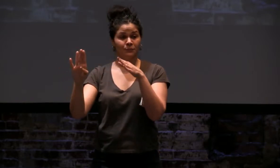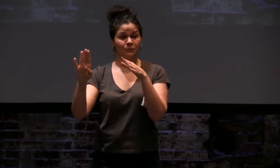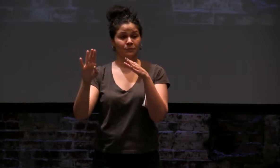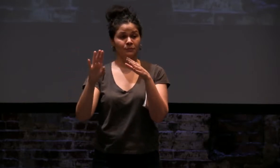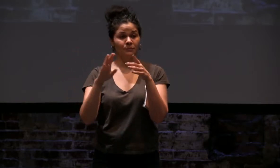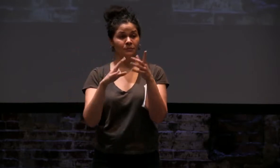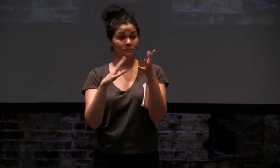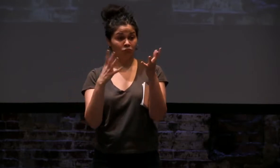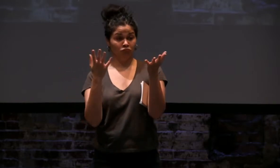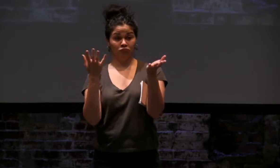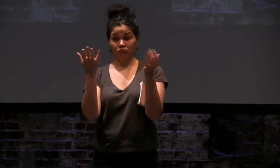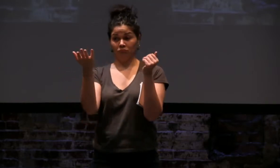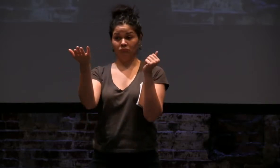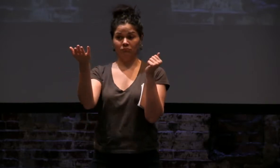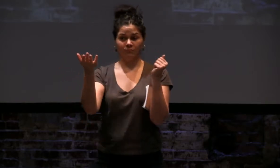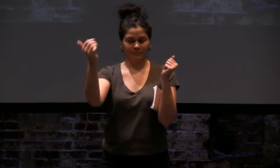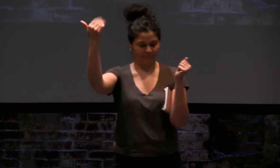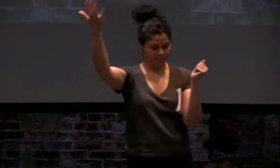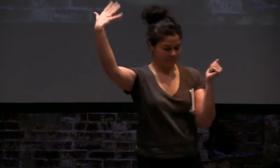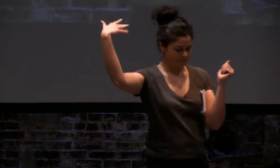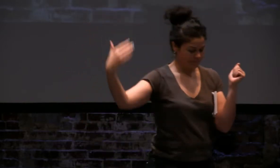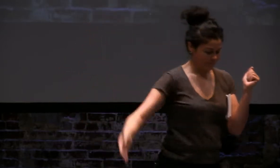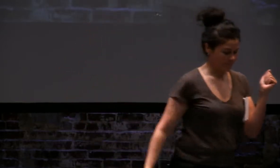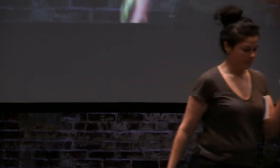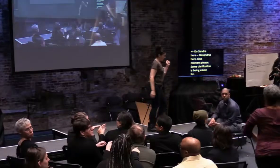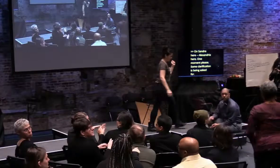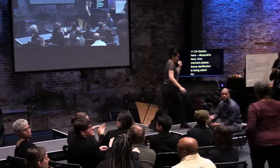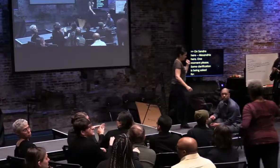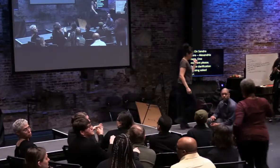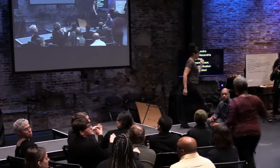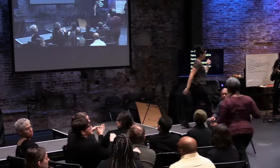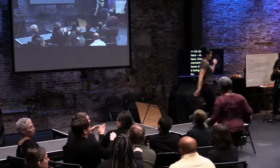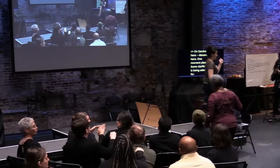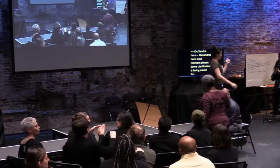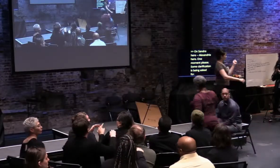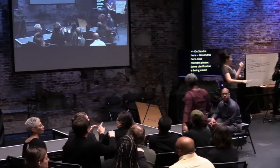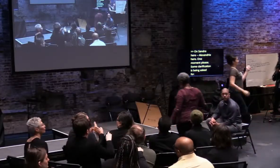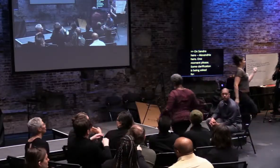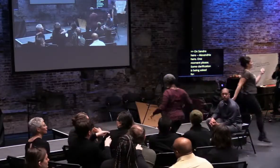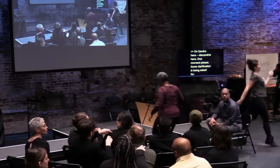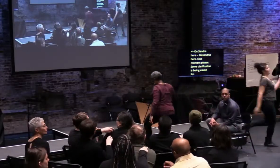Michelle and Nicky, did you want to come up and talk about the retreat, the writers' retreat?